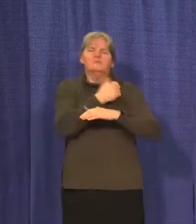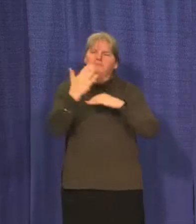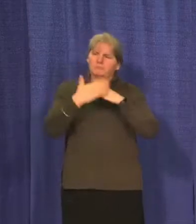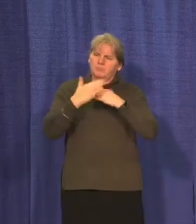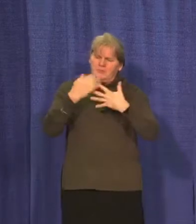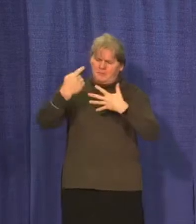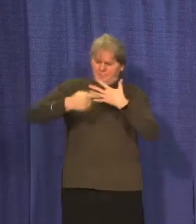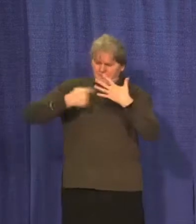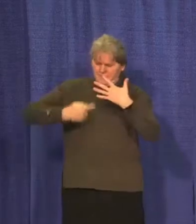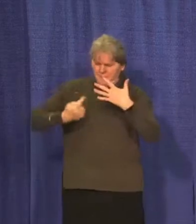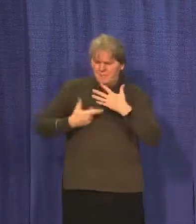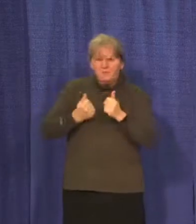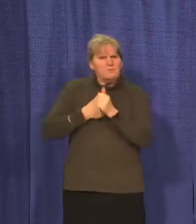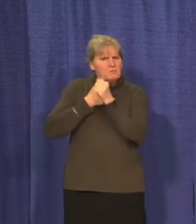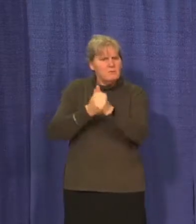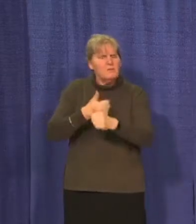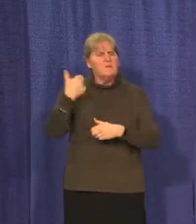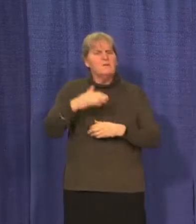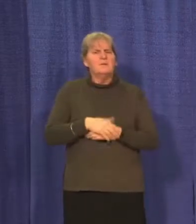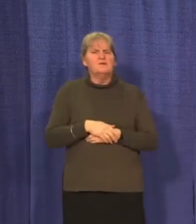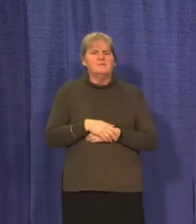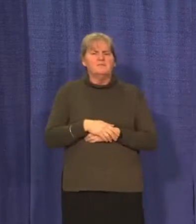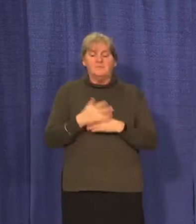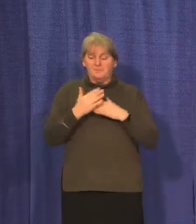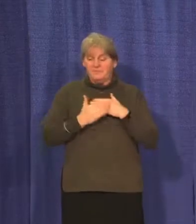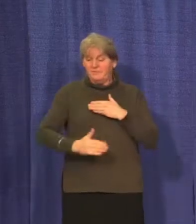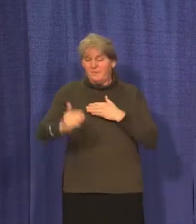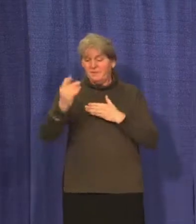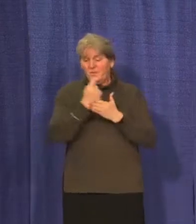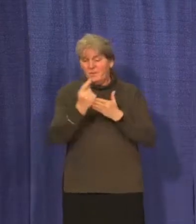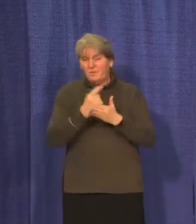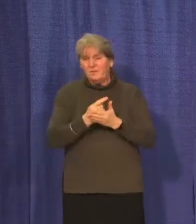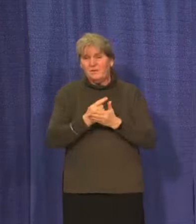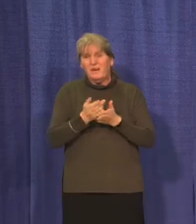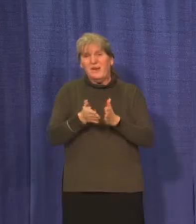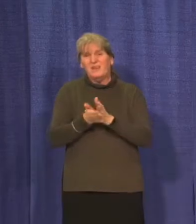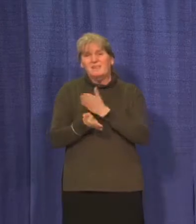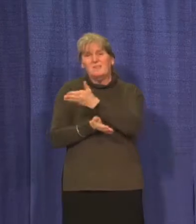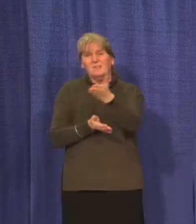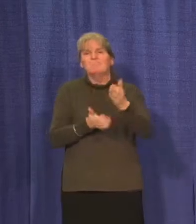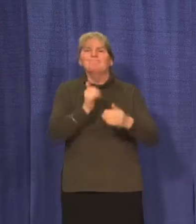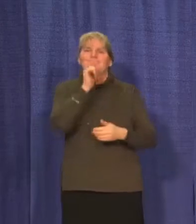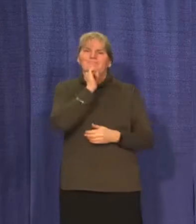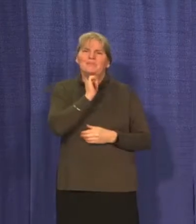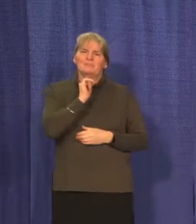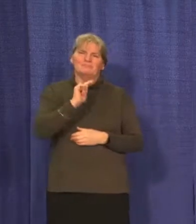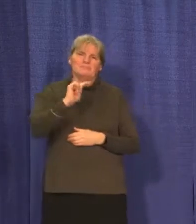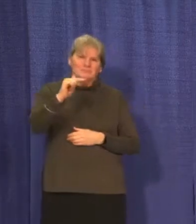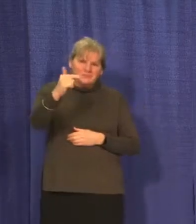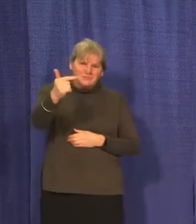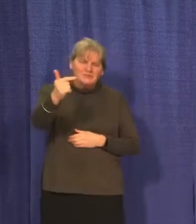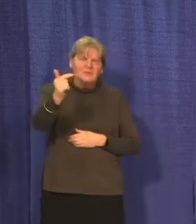As we progress in these initial weeks, I must also ask you to be patient for your turn.